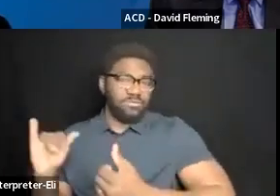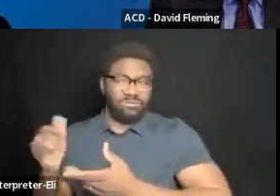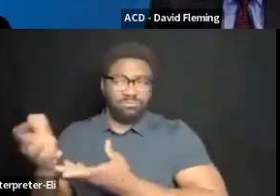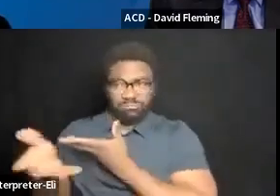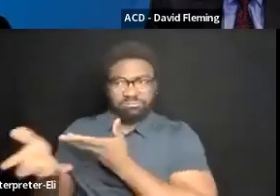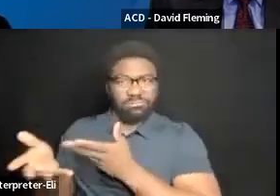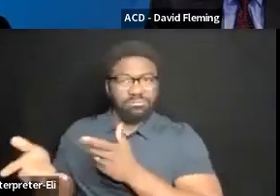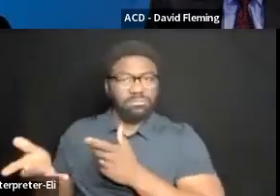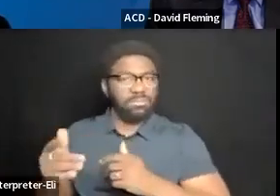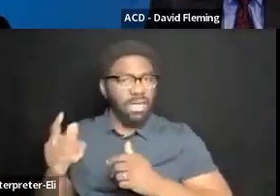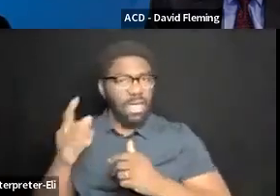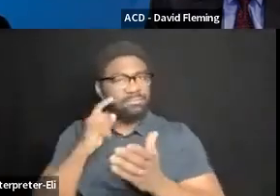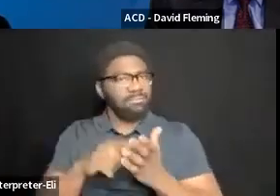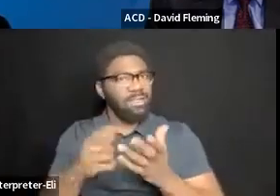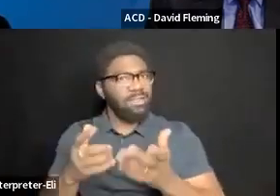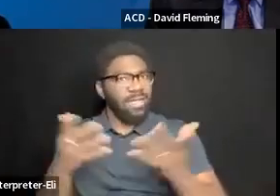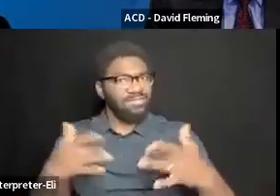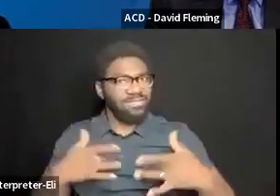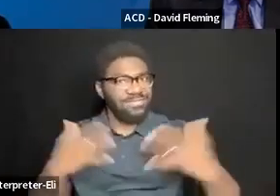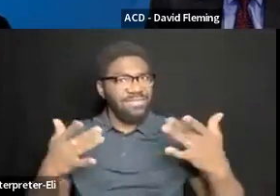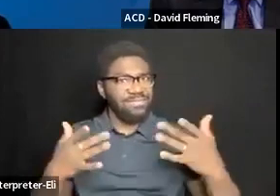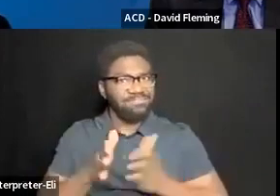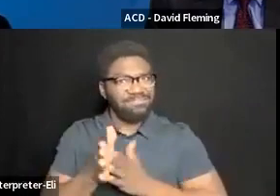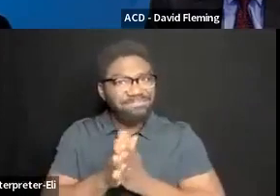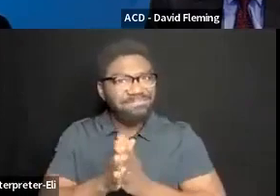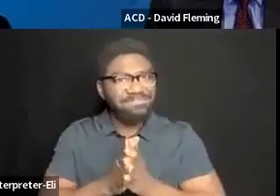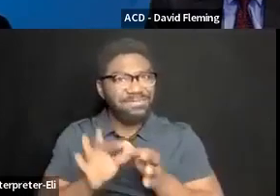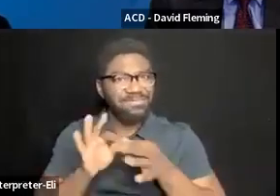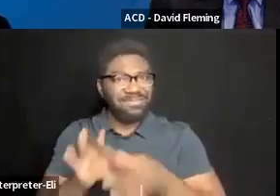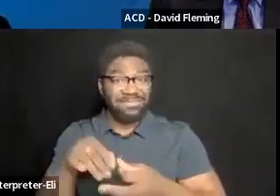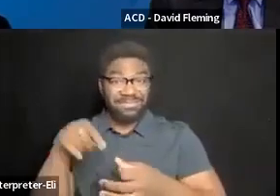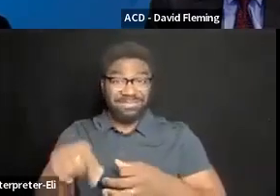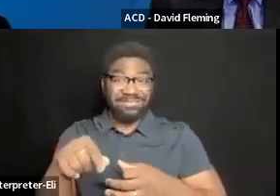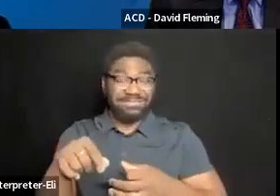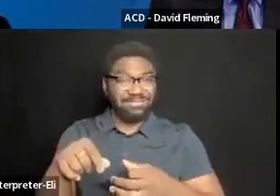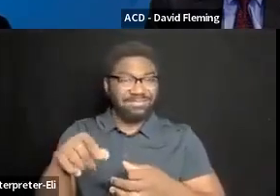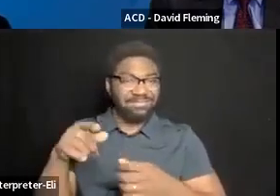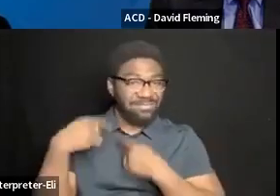of excitement and enthusiasm about the approach that you've laid out, so thank you very much.